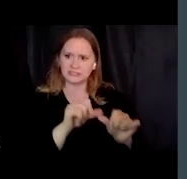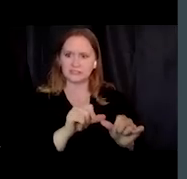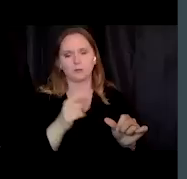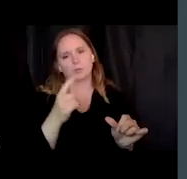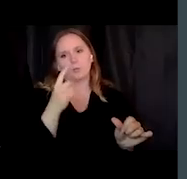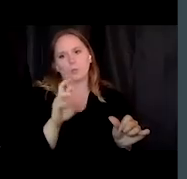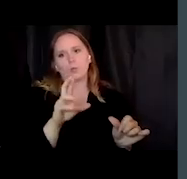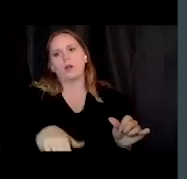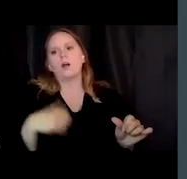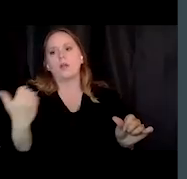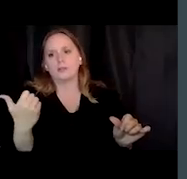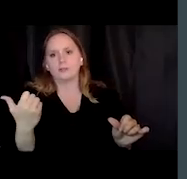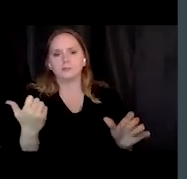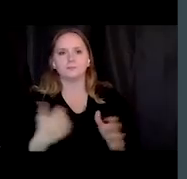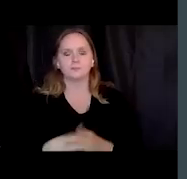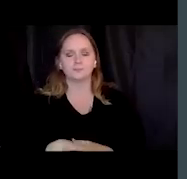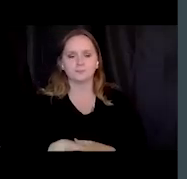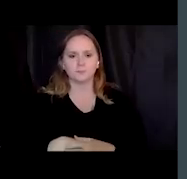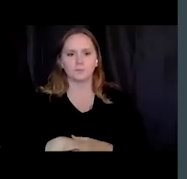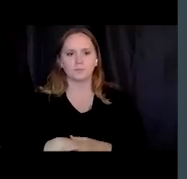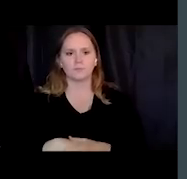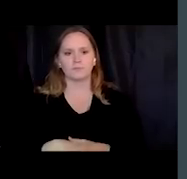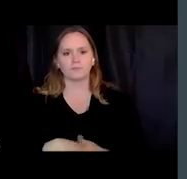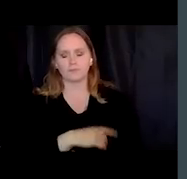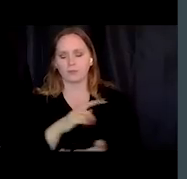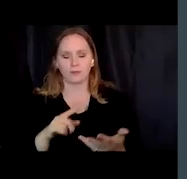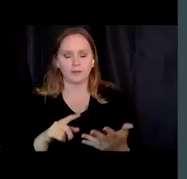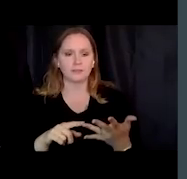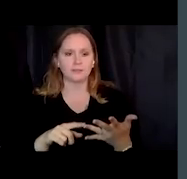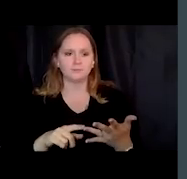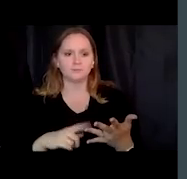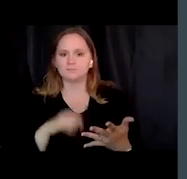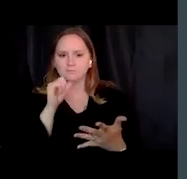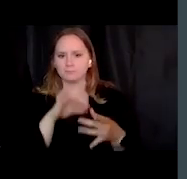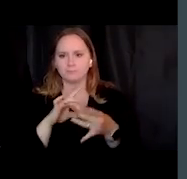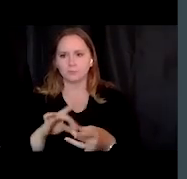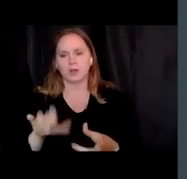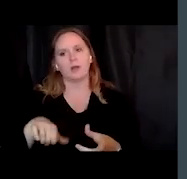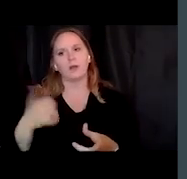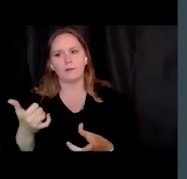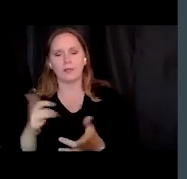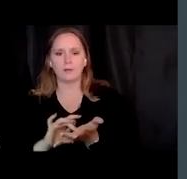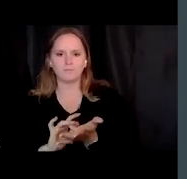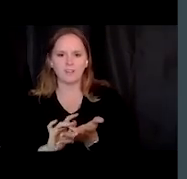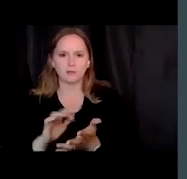The hoarding may not, should not be attributable to another medical condition. So for example, someone might lose their ability to move